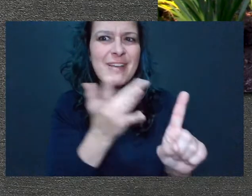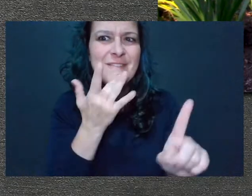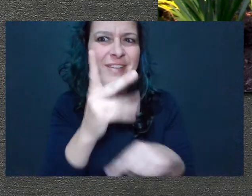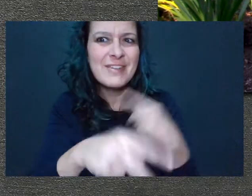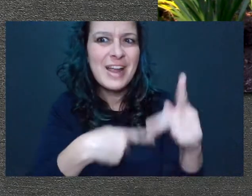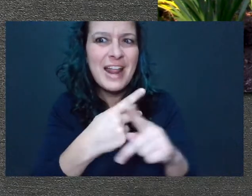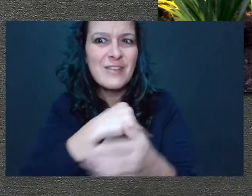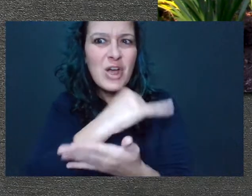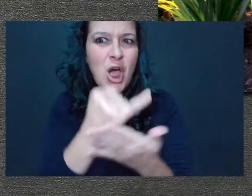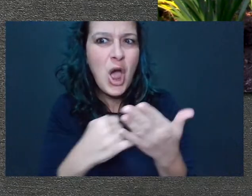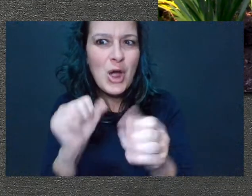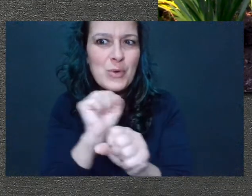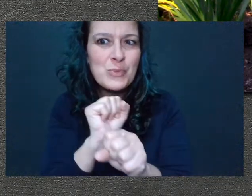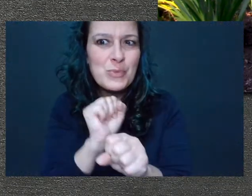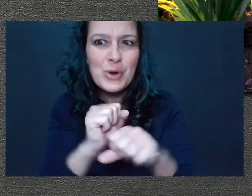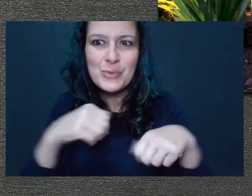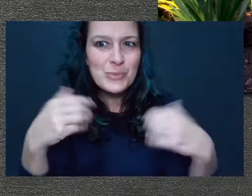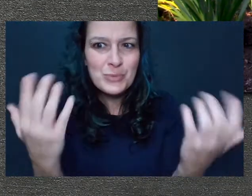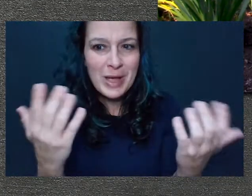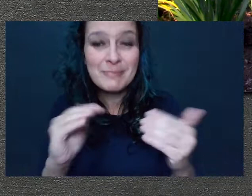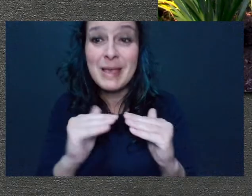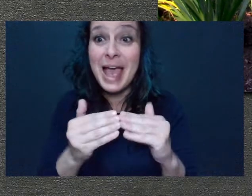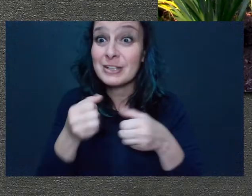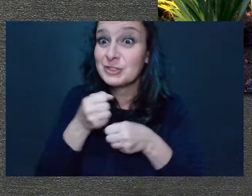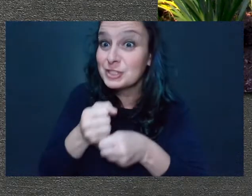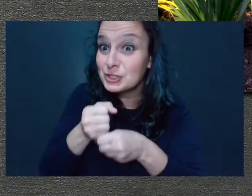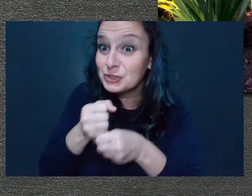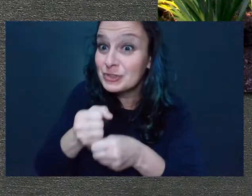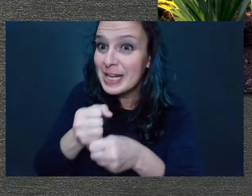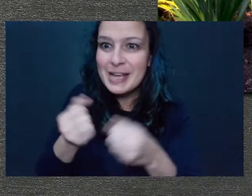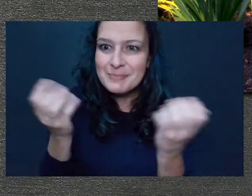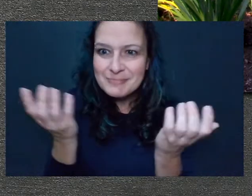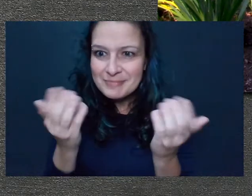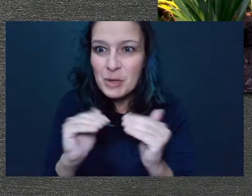We're gonna learn how she created that artwork. And then, we'll be able to